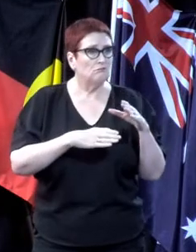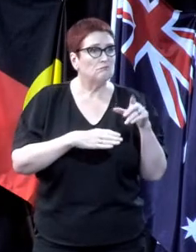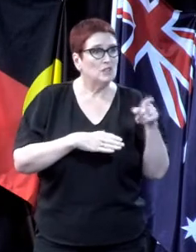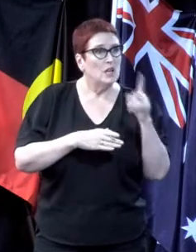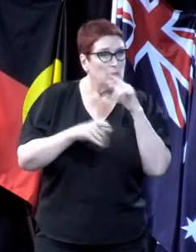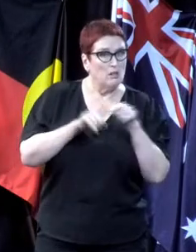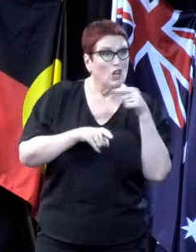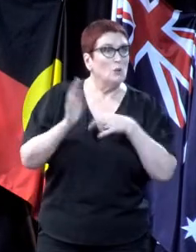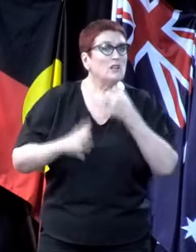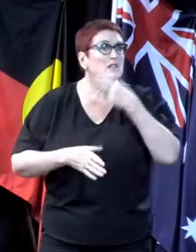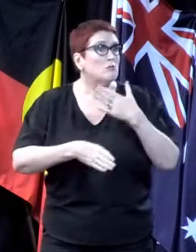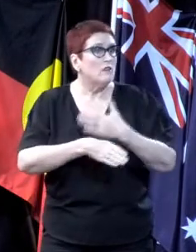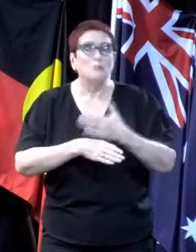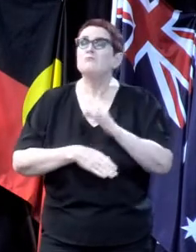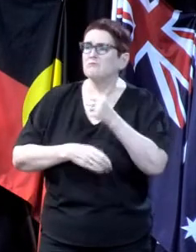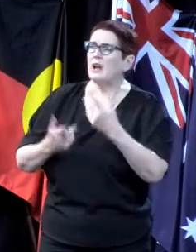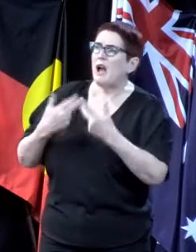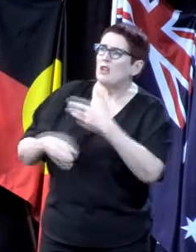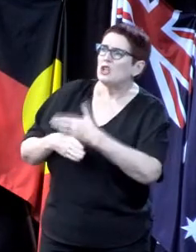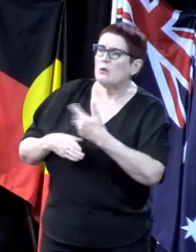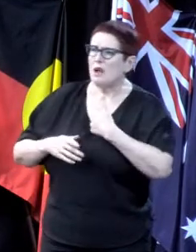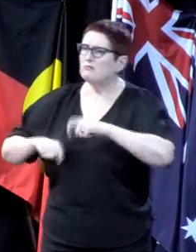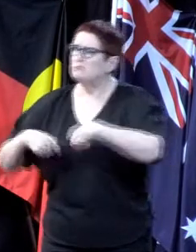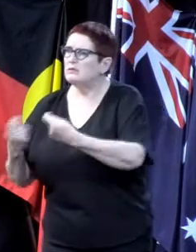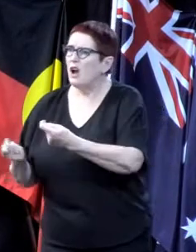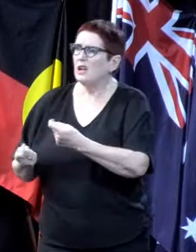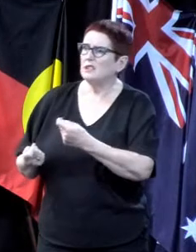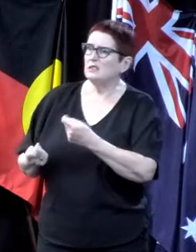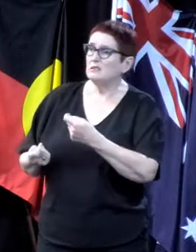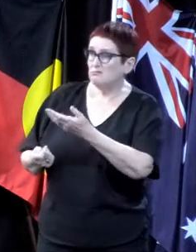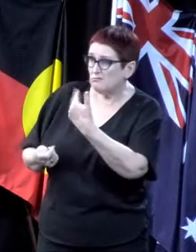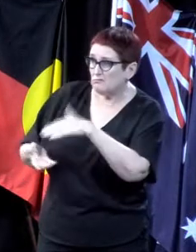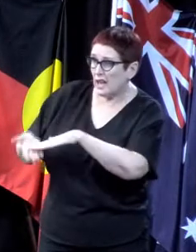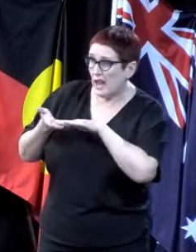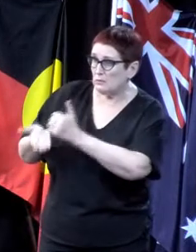Yeah, in other regional roles, "I'm delivering this. Can you come and support some delivery of that?"